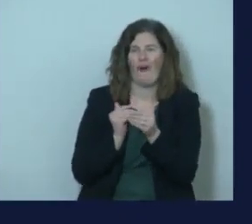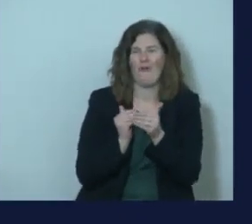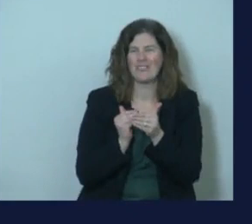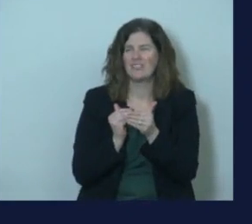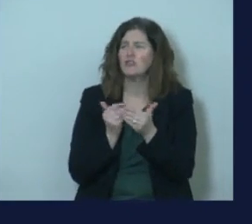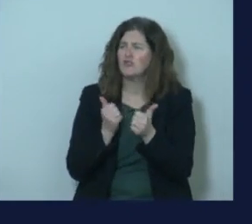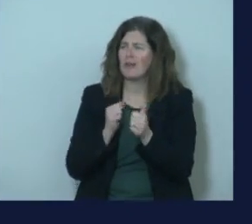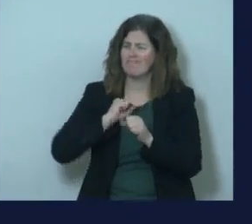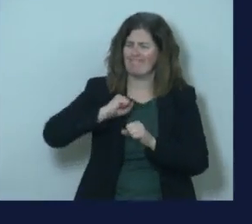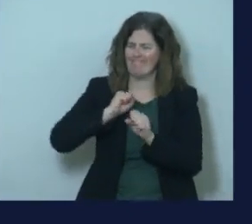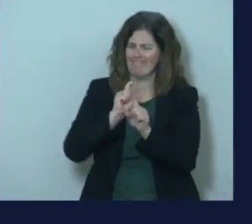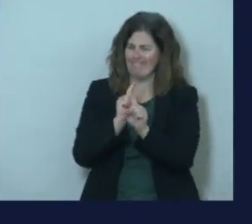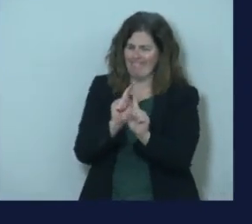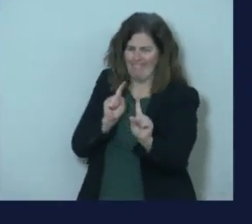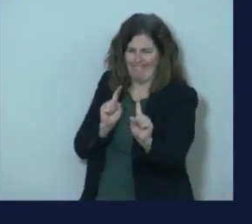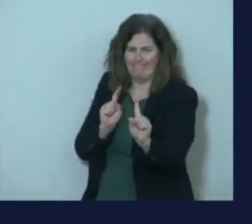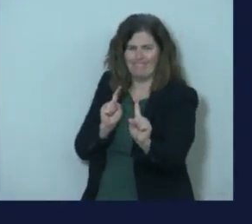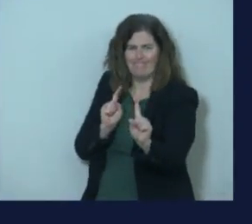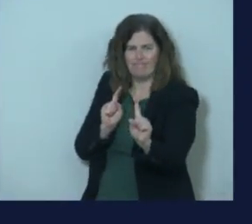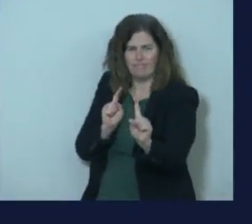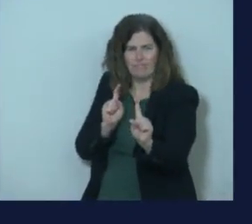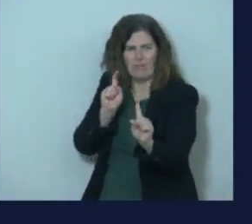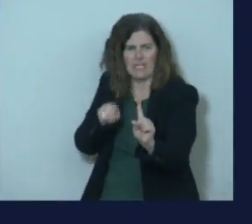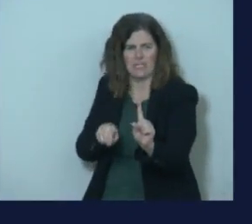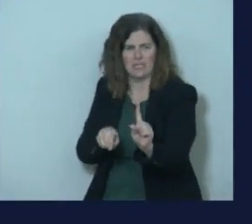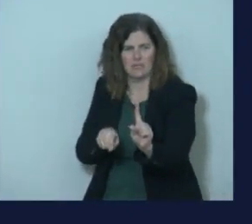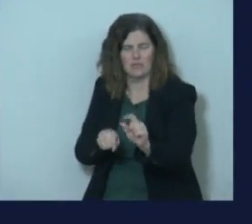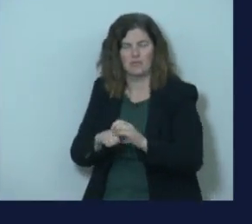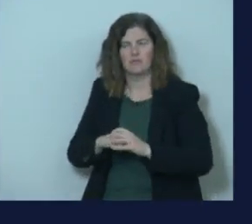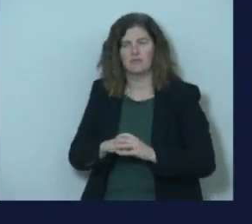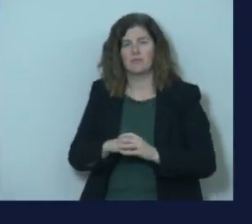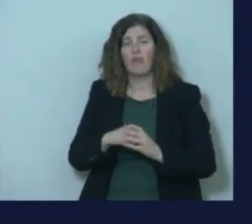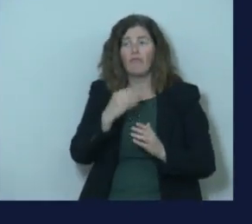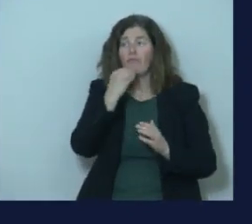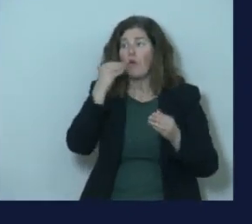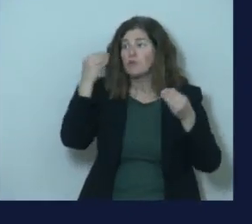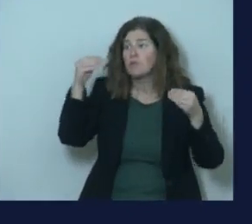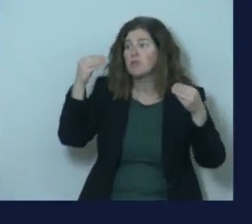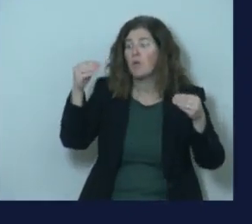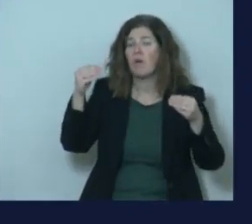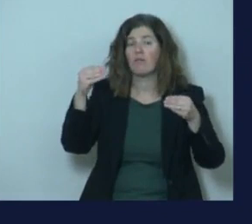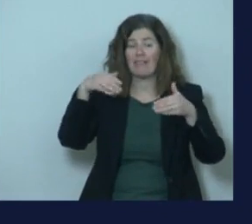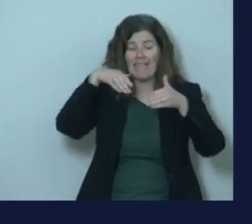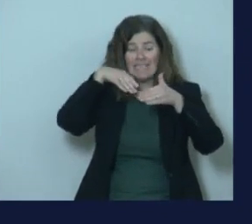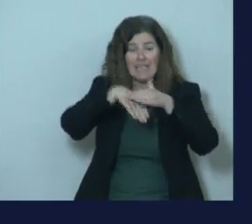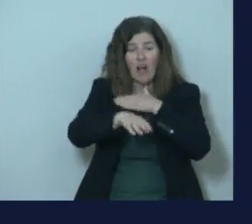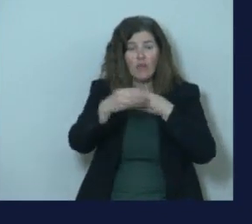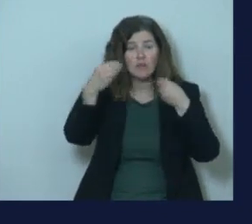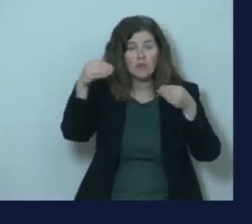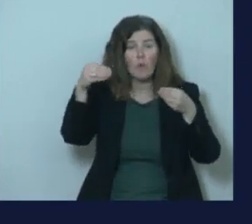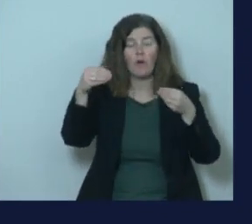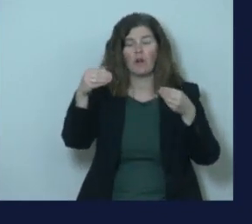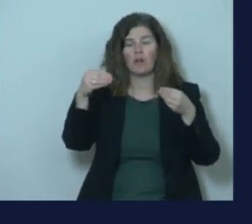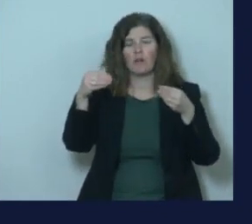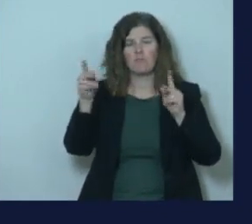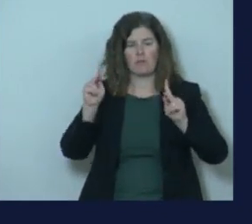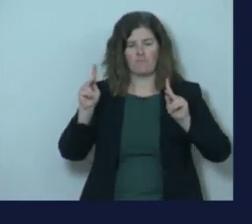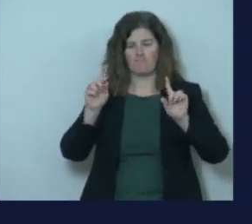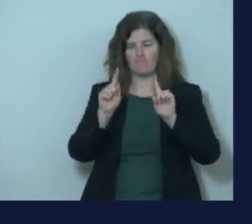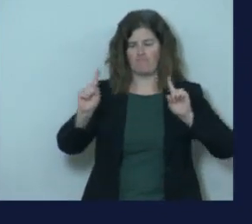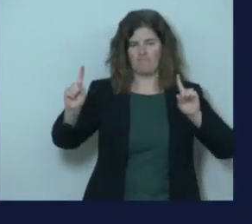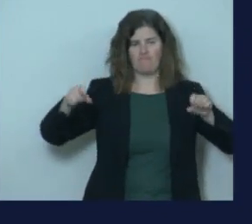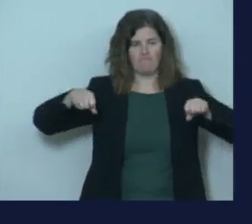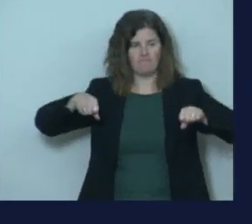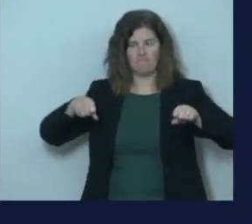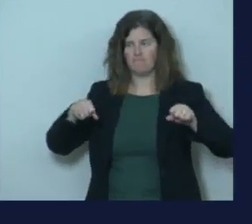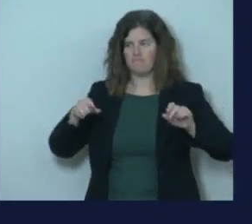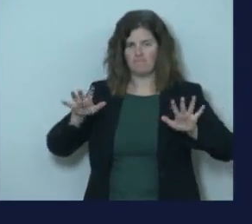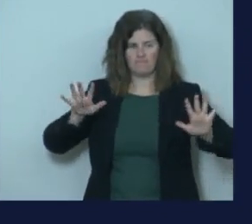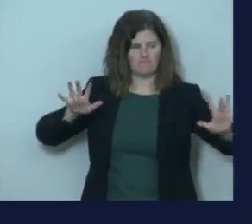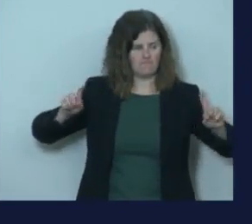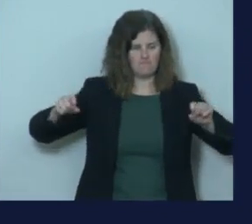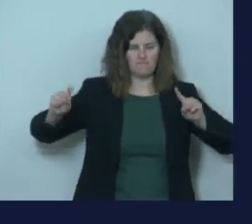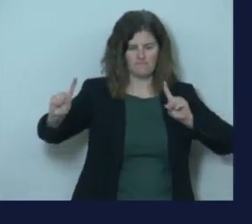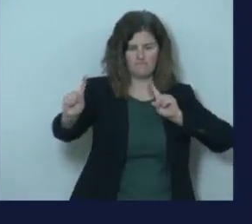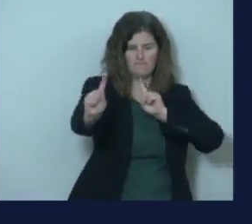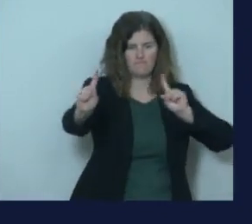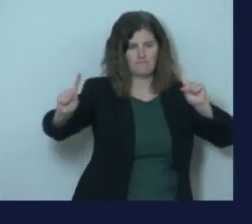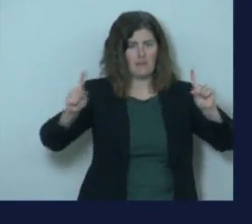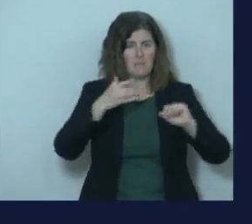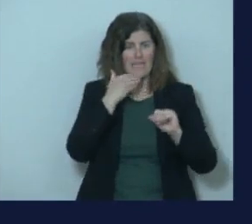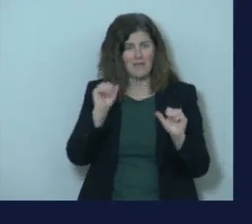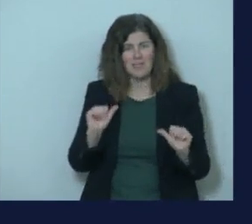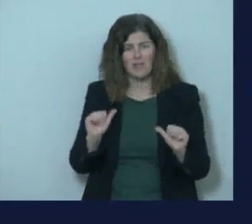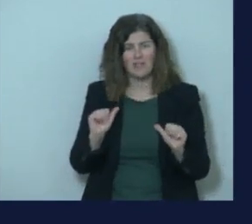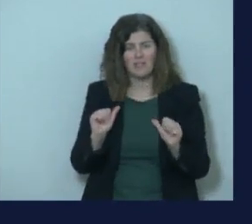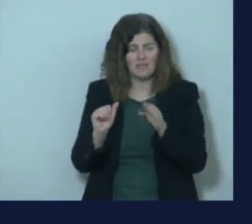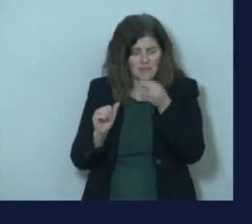IF YOU ARE WAITING ON YOUR TAKEOUT, IT SEEMS WAY TOO COMFORTABLE TO GET CLOSER AND CLOSER IN LINE.